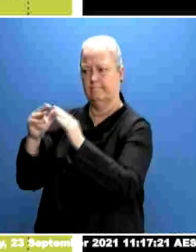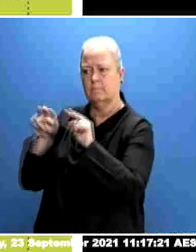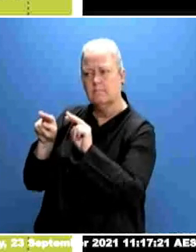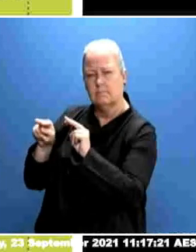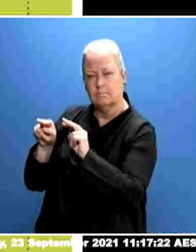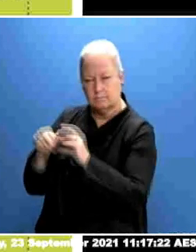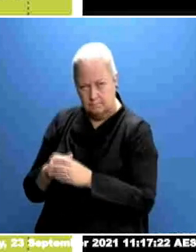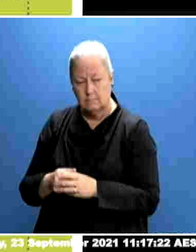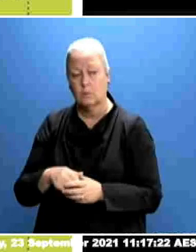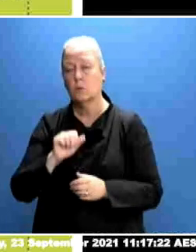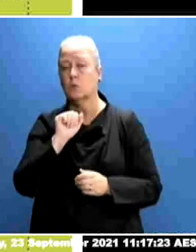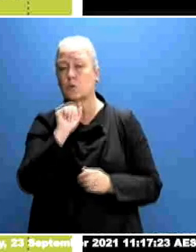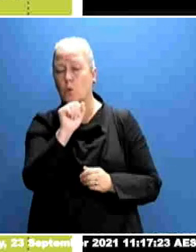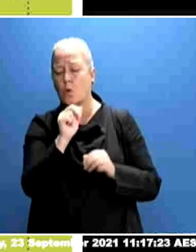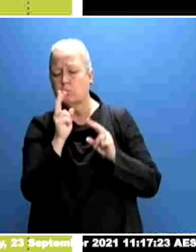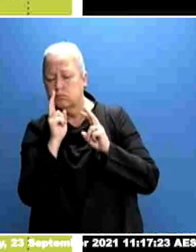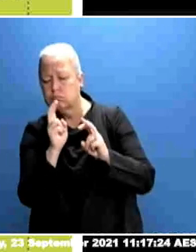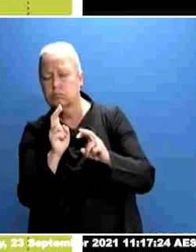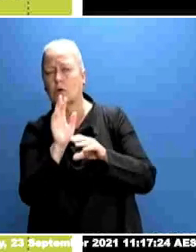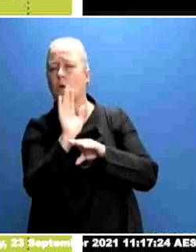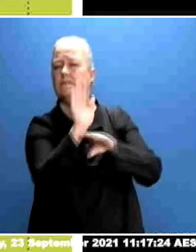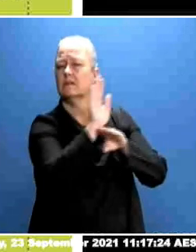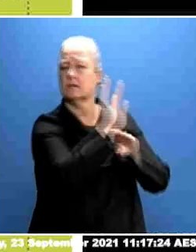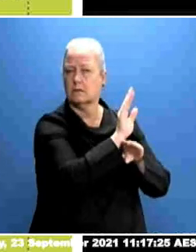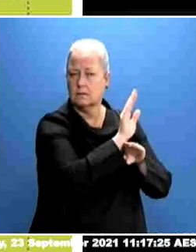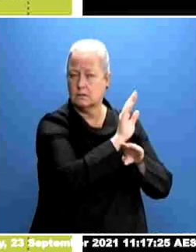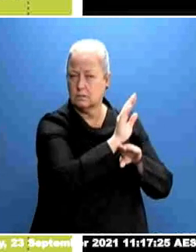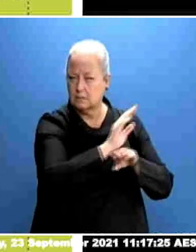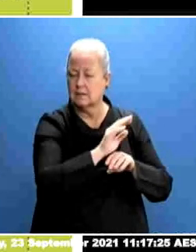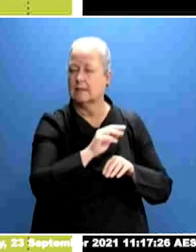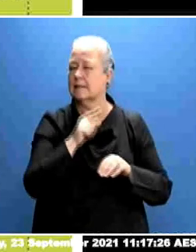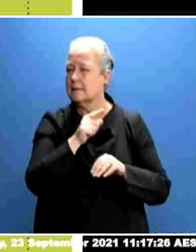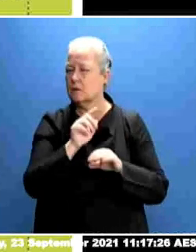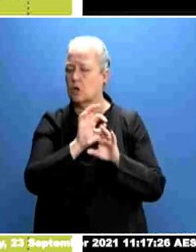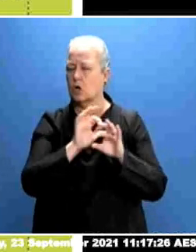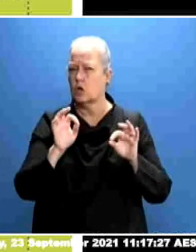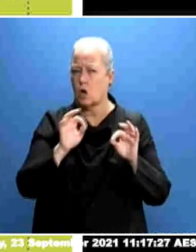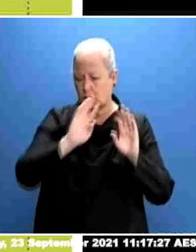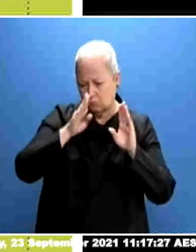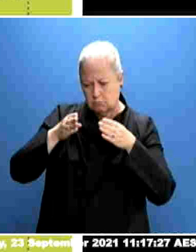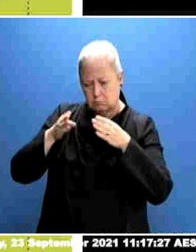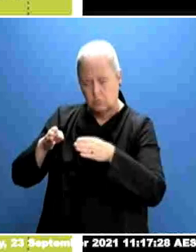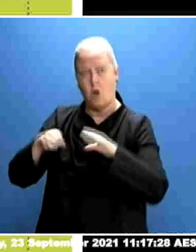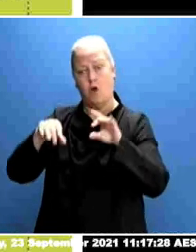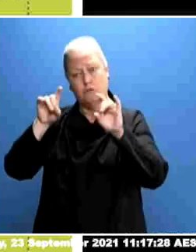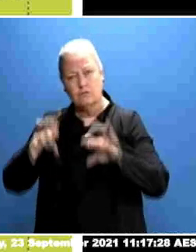happening overseas obviously, didn't have a focus on Indigenous people in Australia, did it?